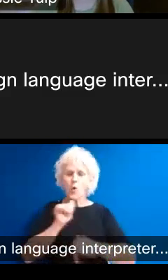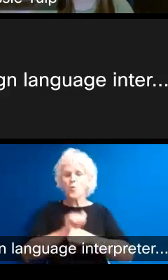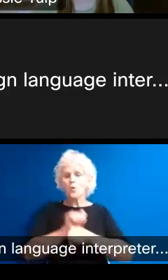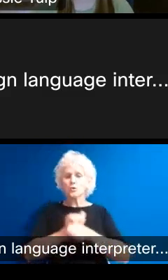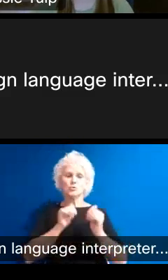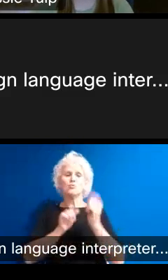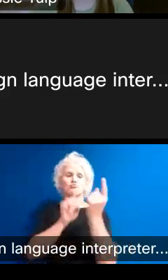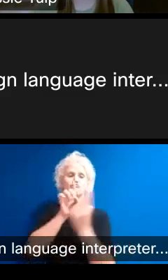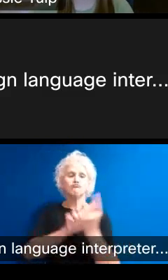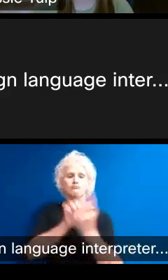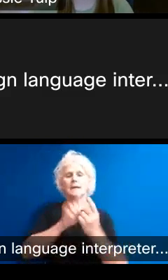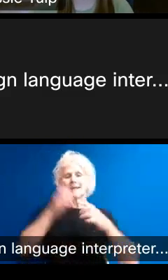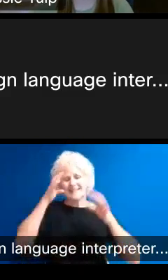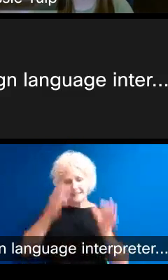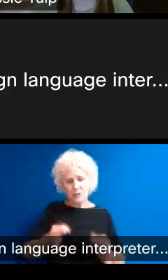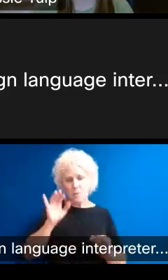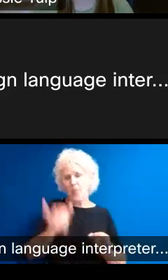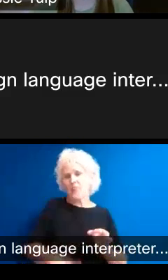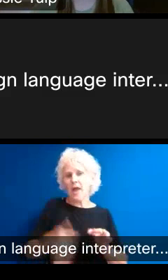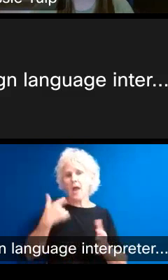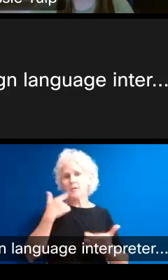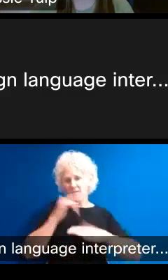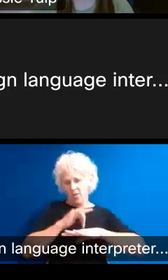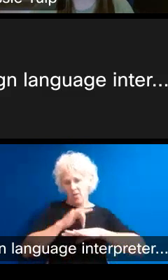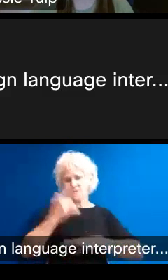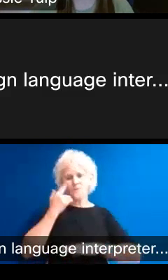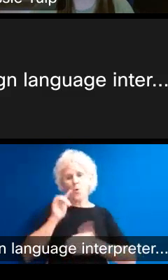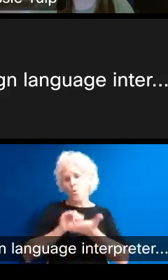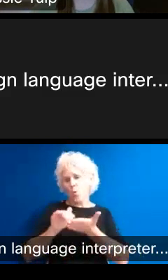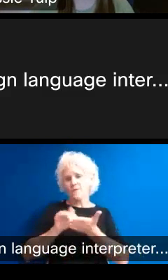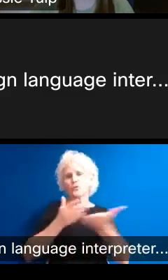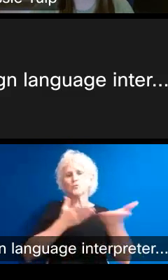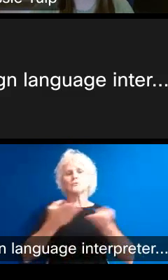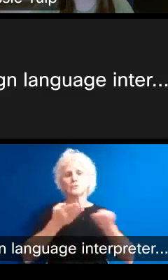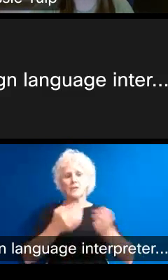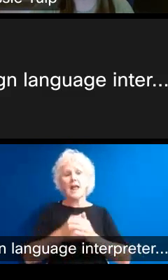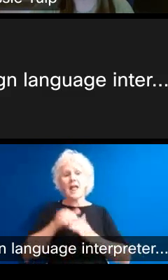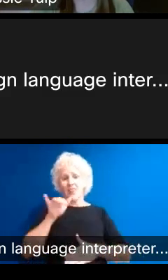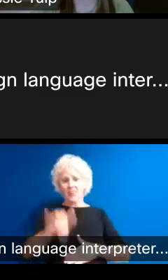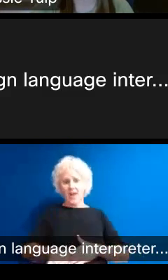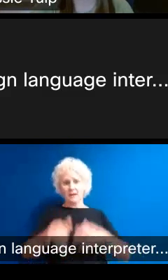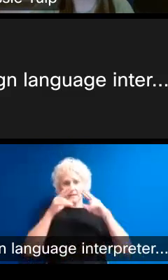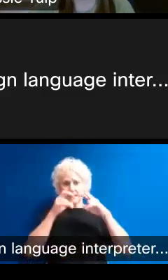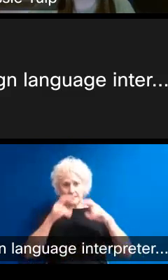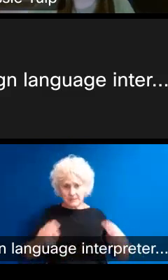eligibility for waiver programs and services. The assessment process also includes support planning.